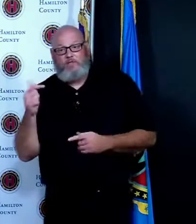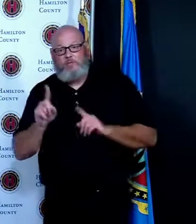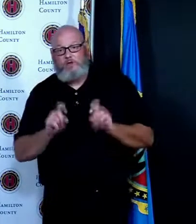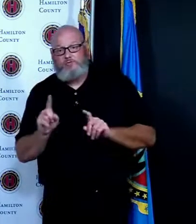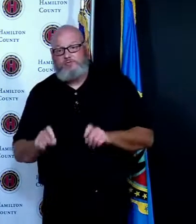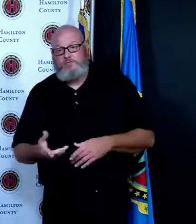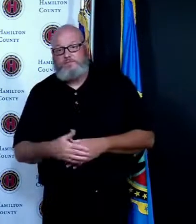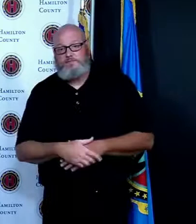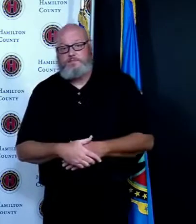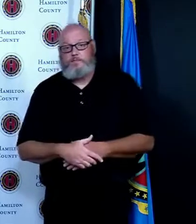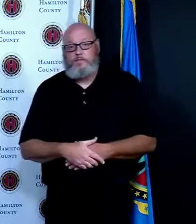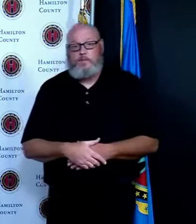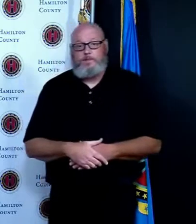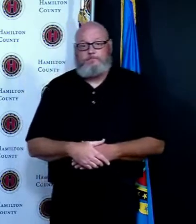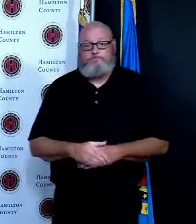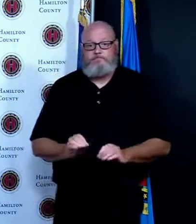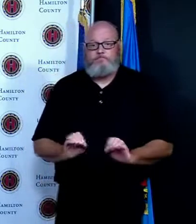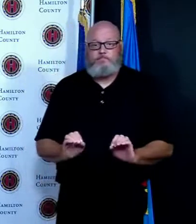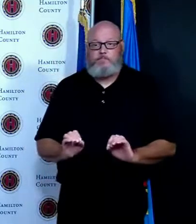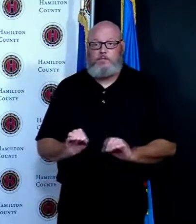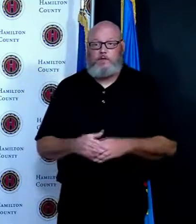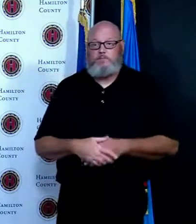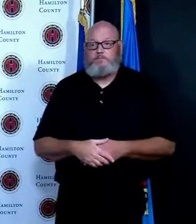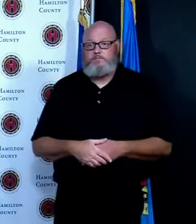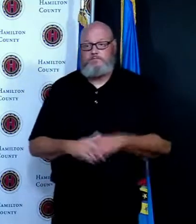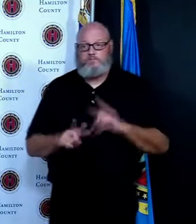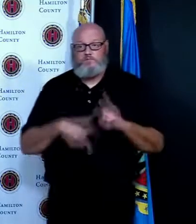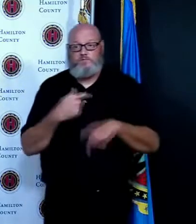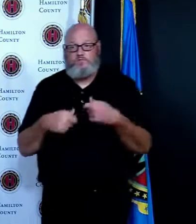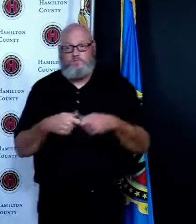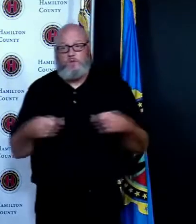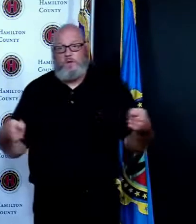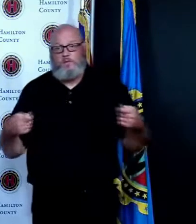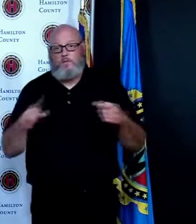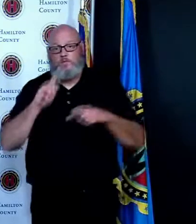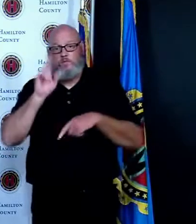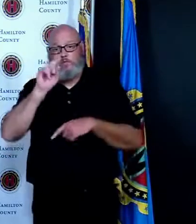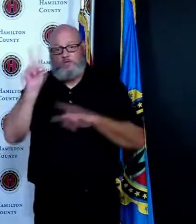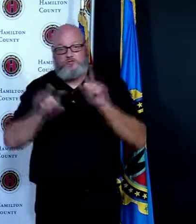and that appears to conclude the questions from reporters okay thank you I once again want to